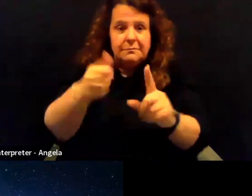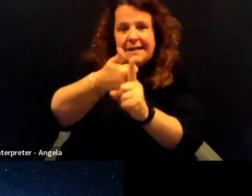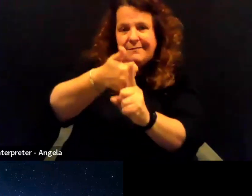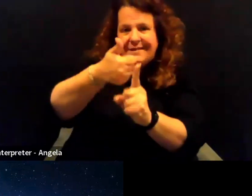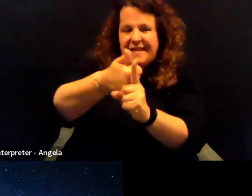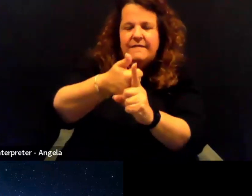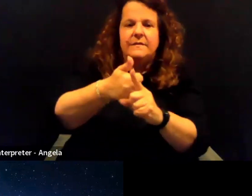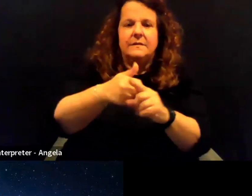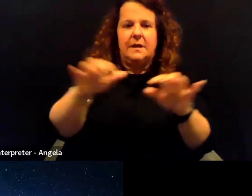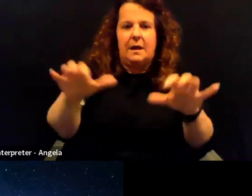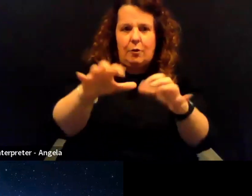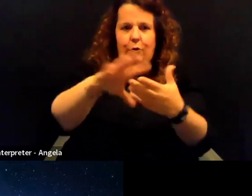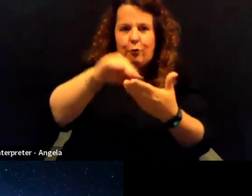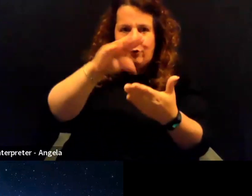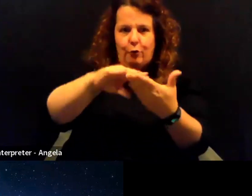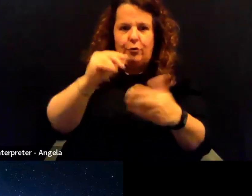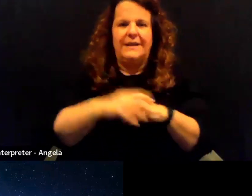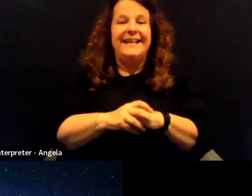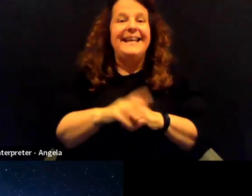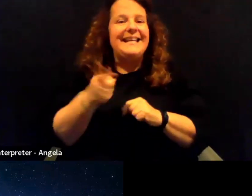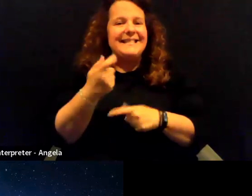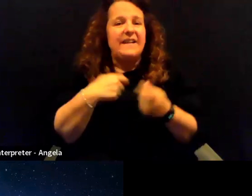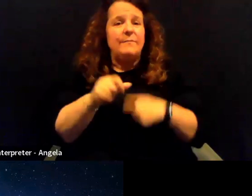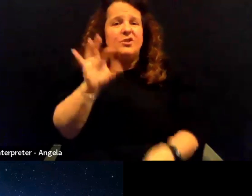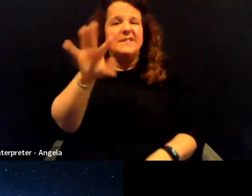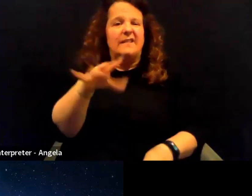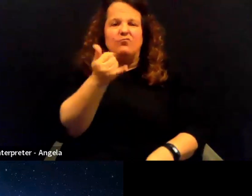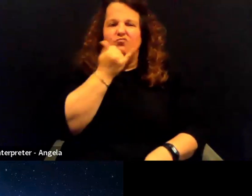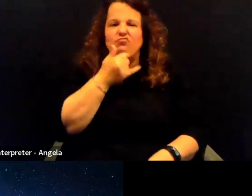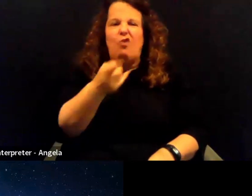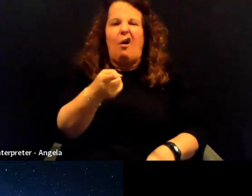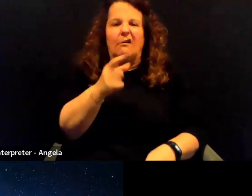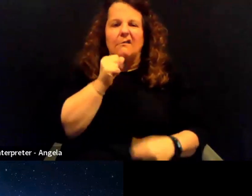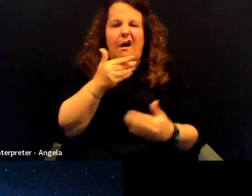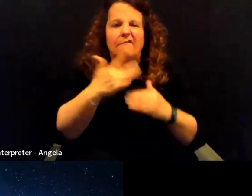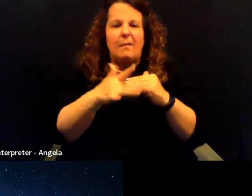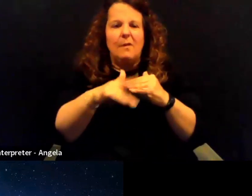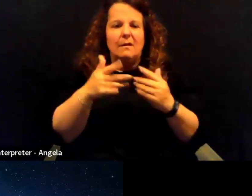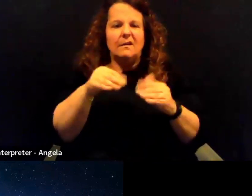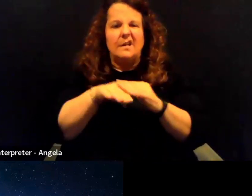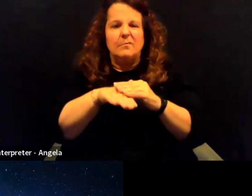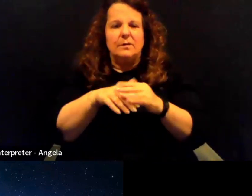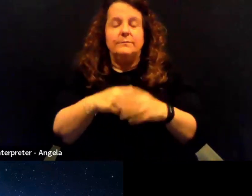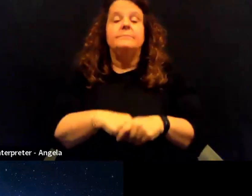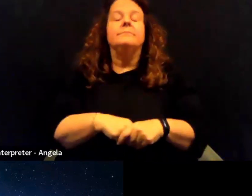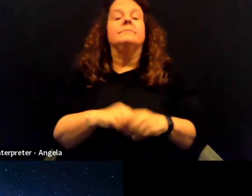than just me saying something's wrong. And at the end of a good communication,